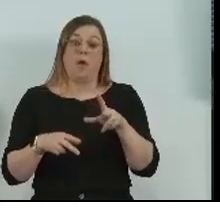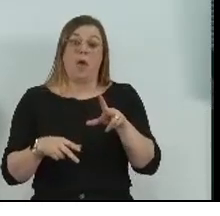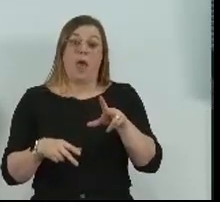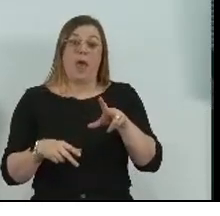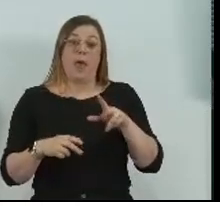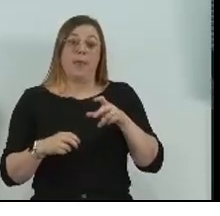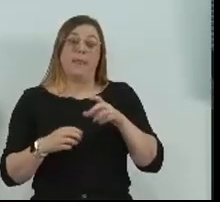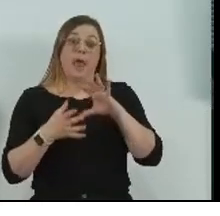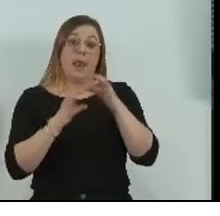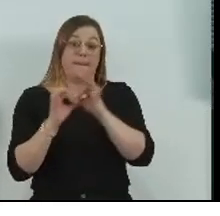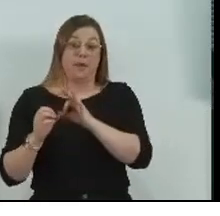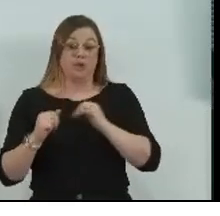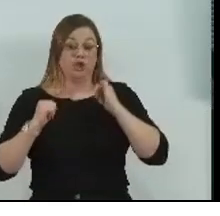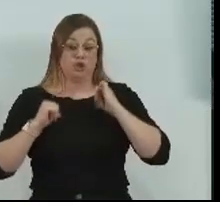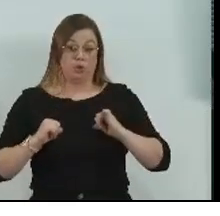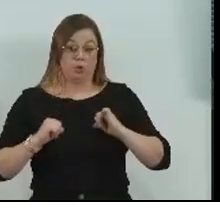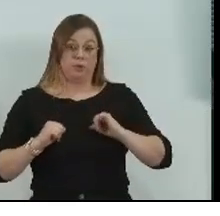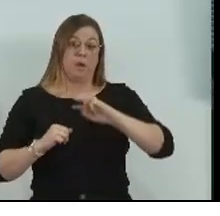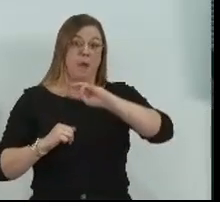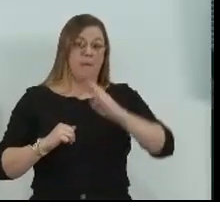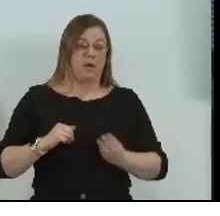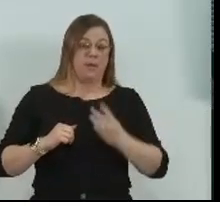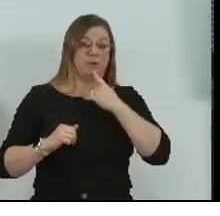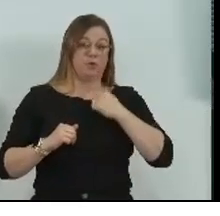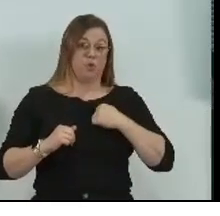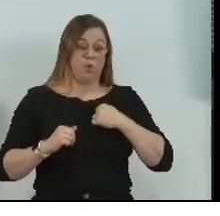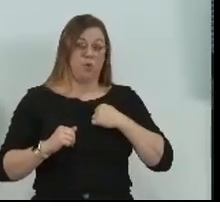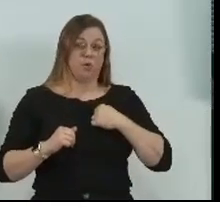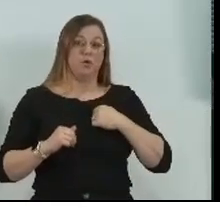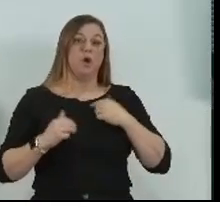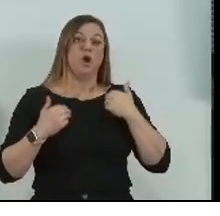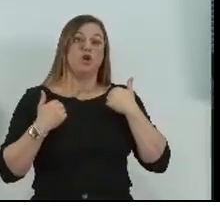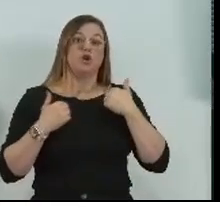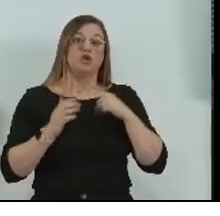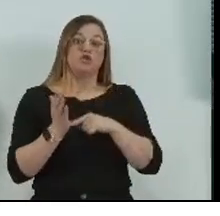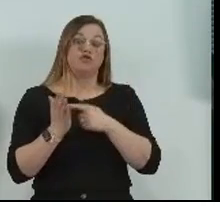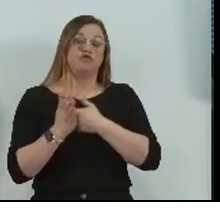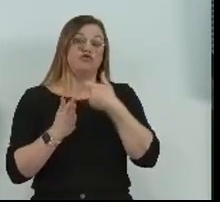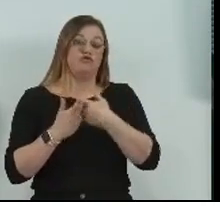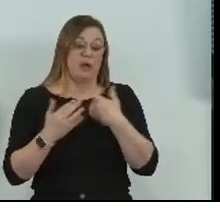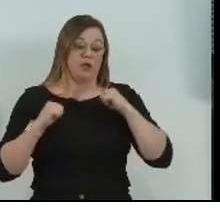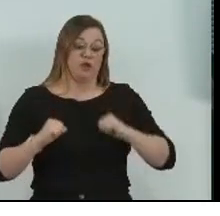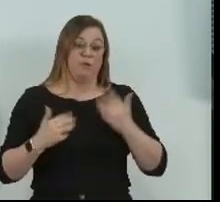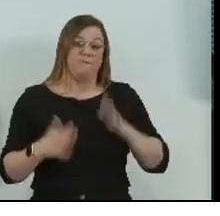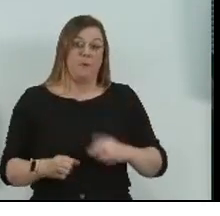the Paralympians and Paralympians were told to wear track suits, which we had from the games.